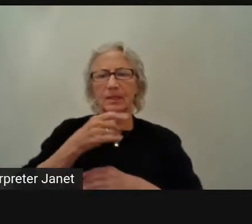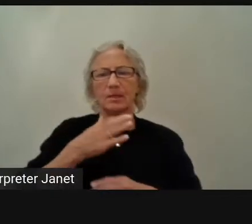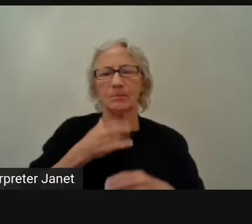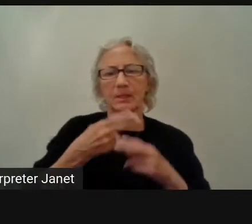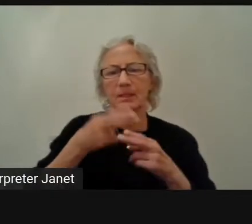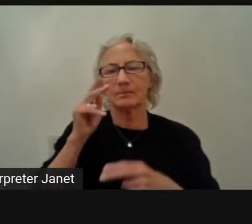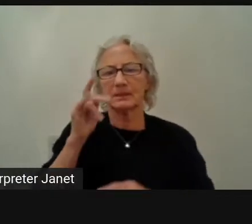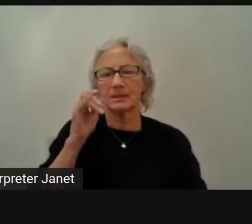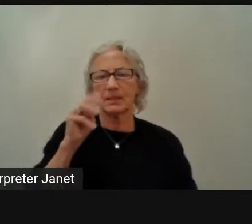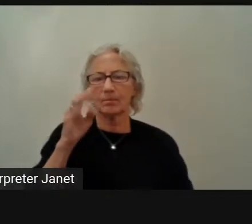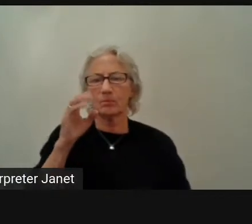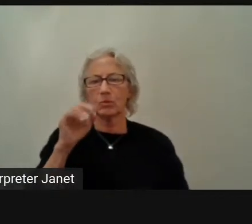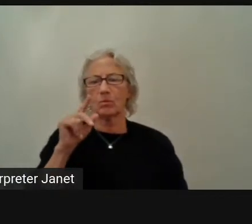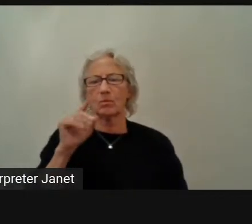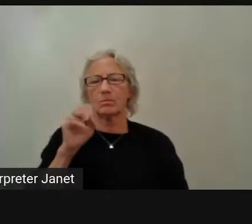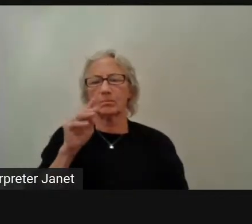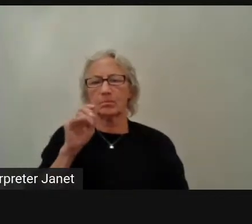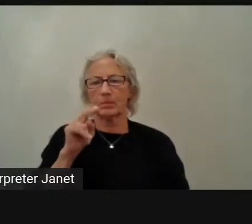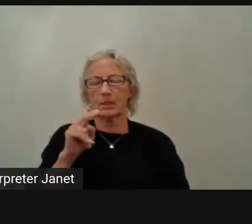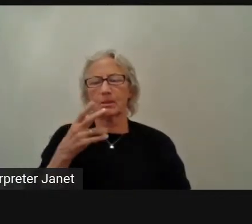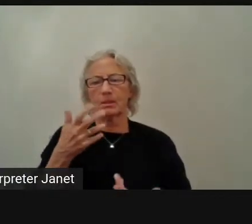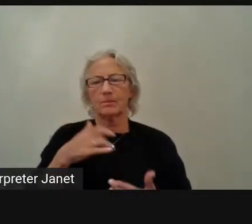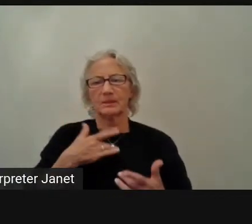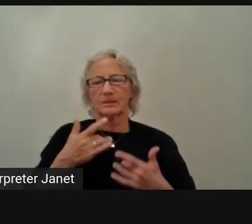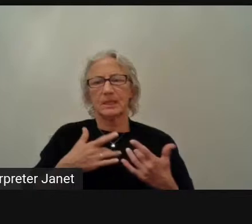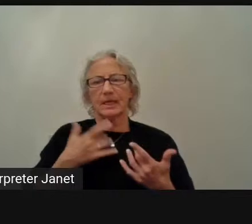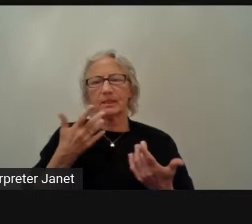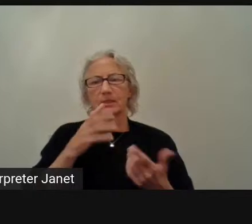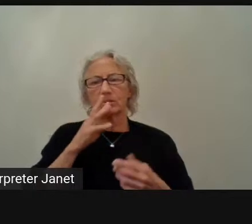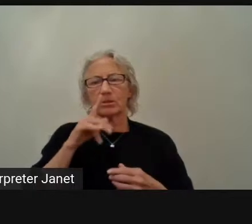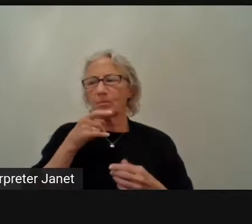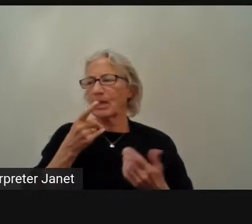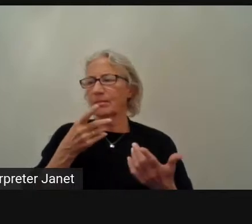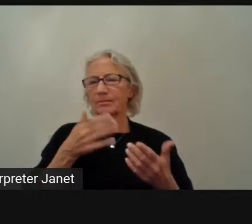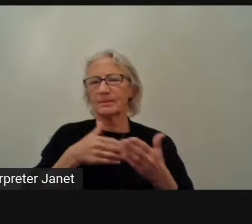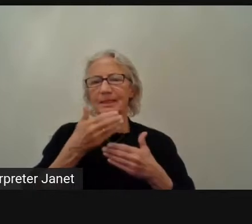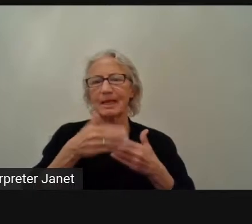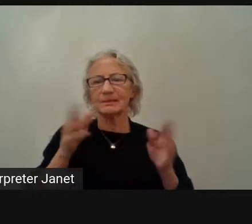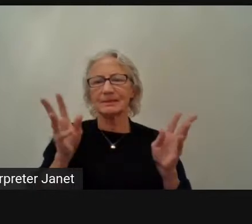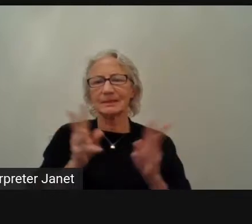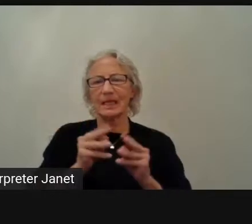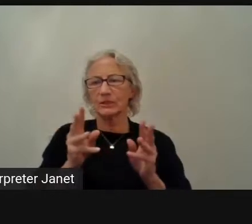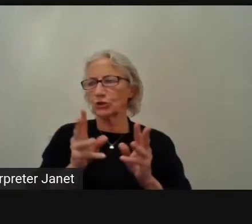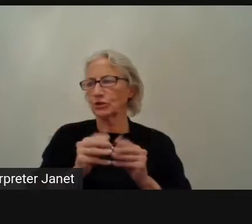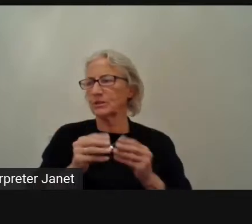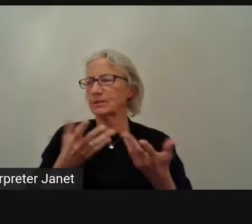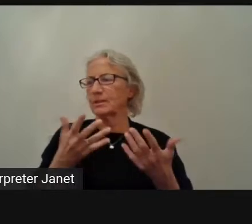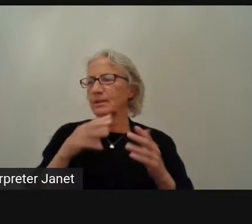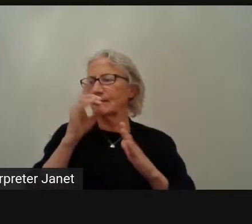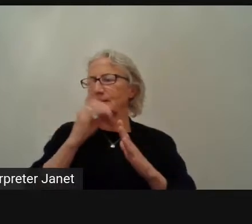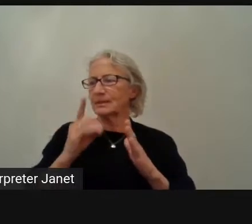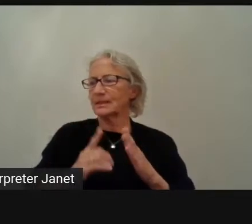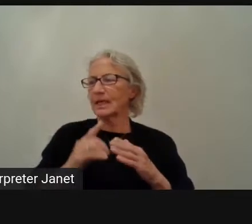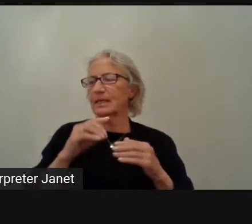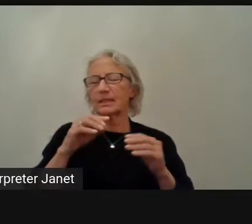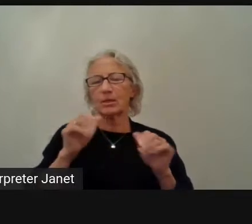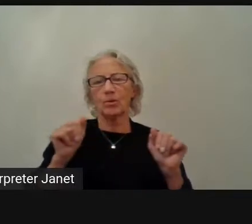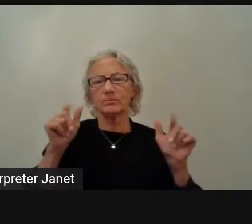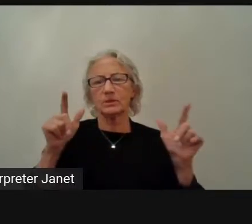≫: Welcome back everyone to word press Accessibility Day I'm Kim Coleman and excited to announce our next session